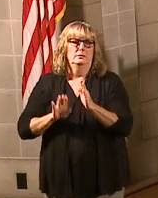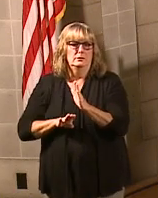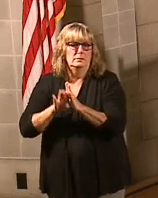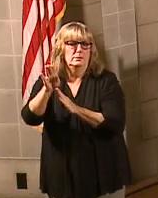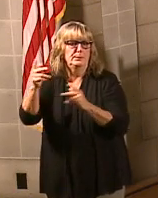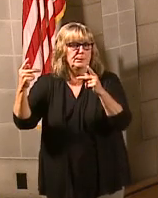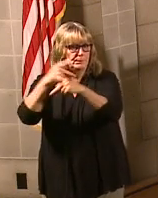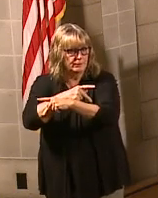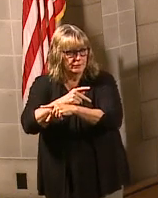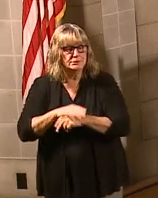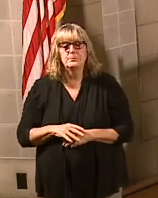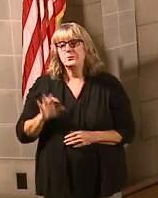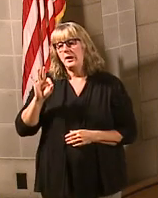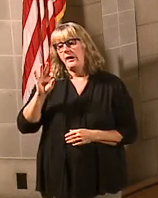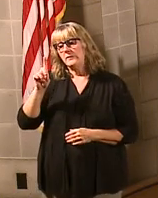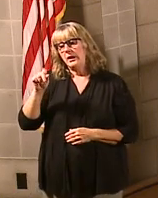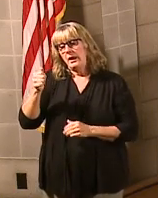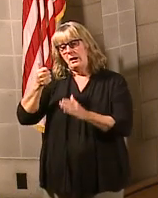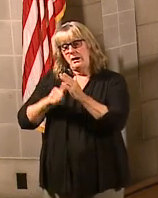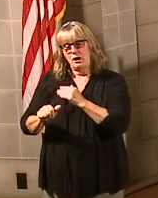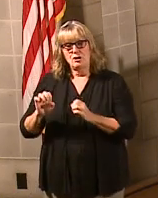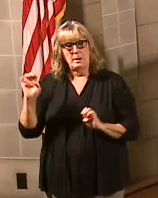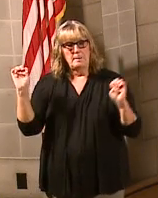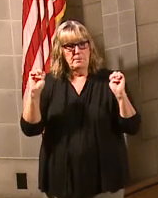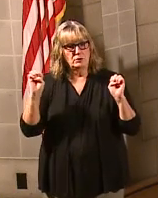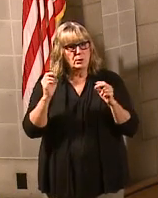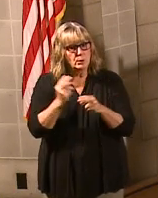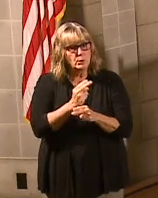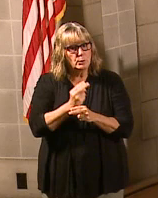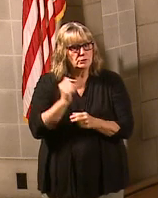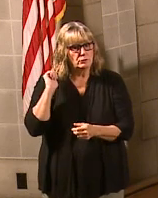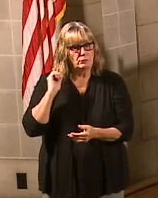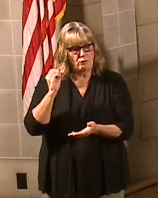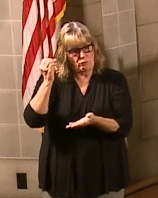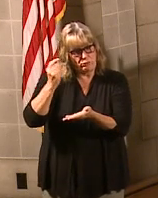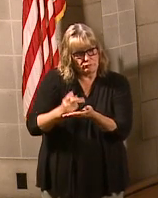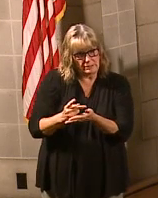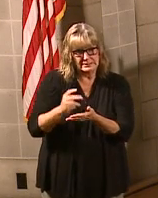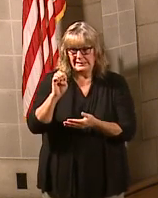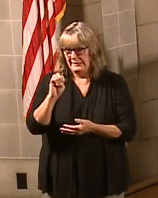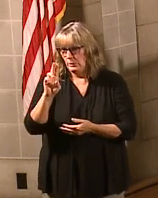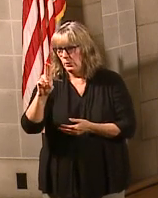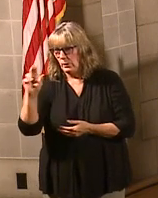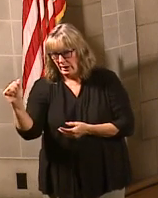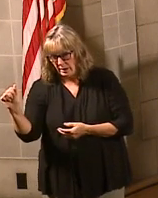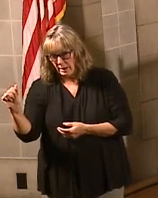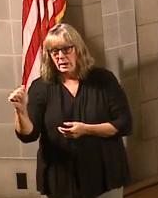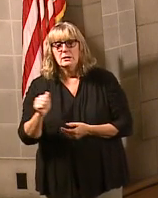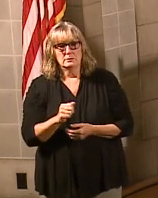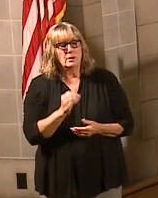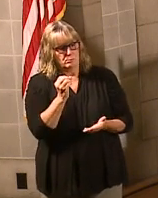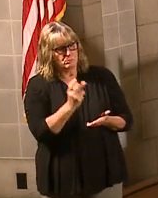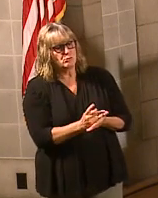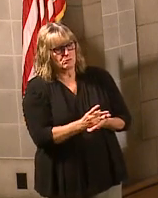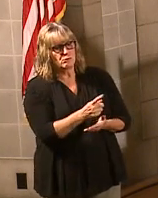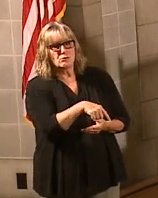NEUTRALIZE THE COVID-19 VIRUS TO